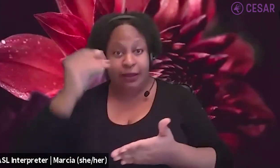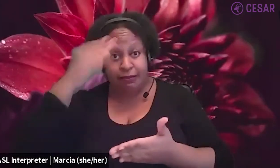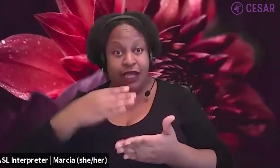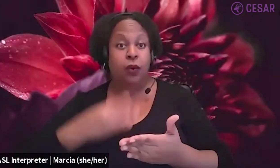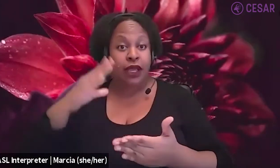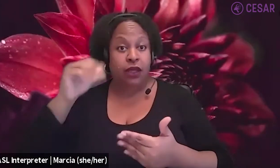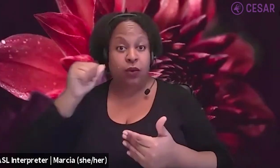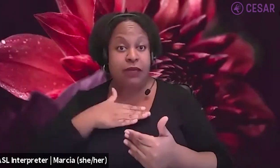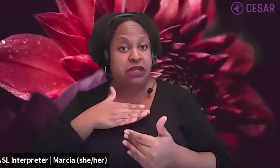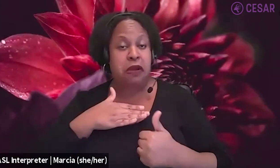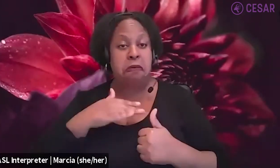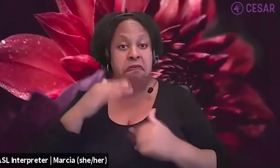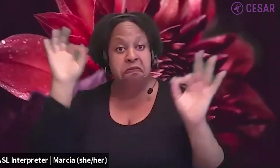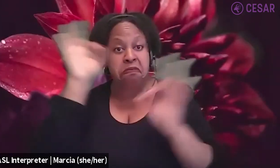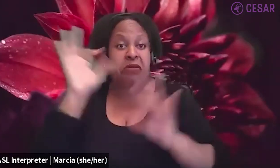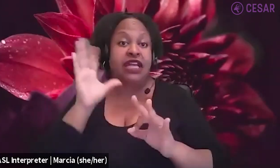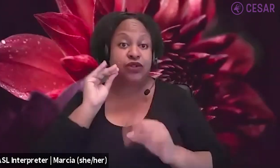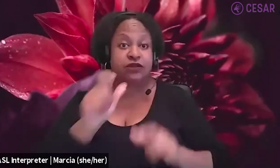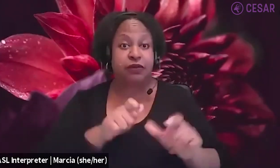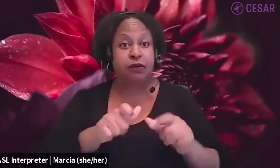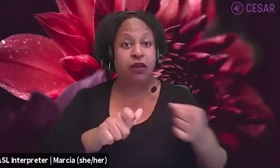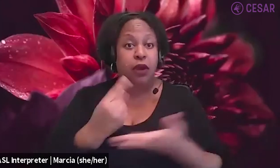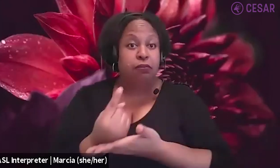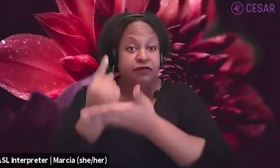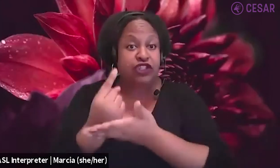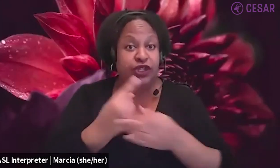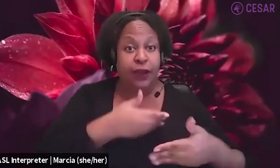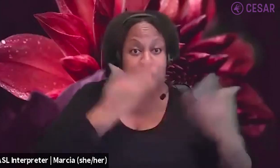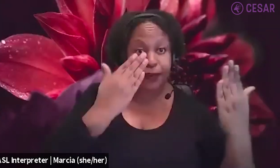with unearned privileges. This has resulted in the notion for many that COVID-19 and intersectional